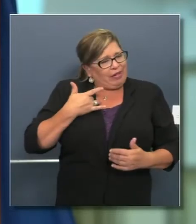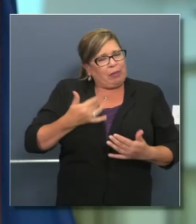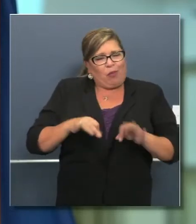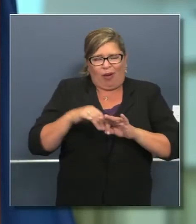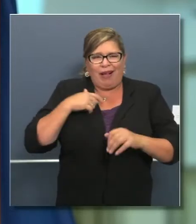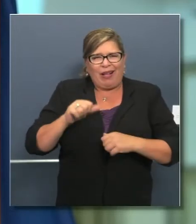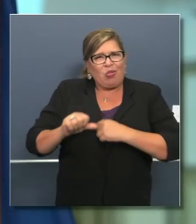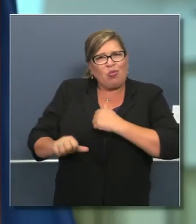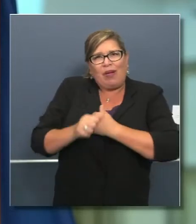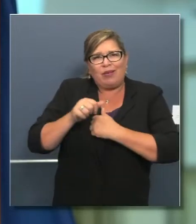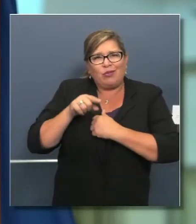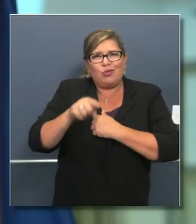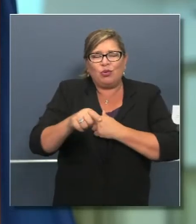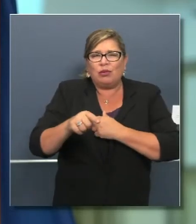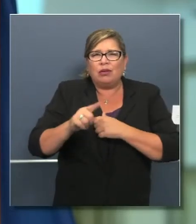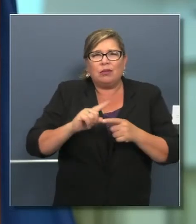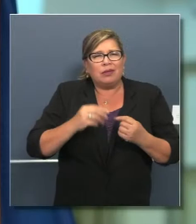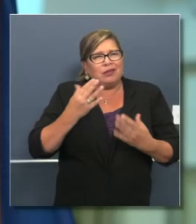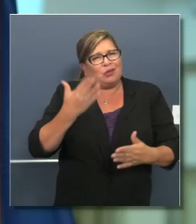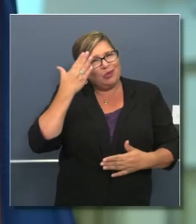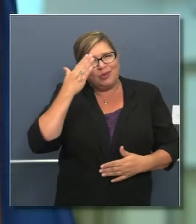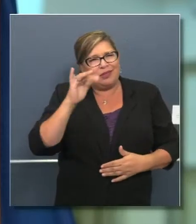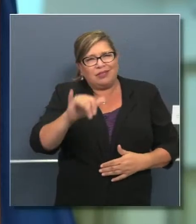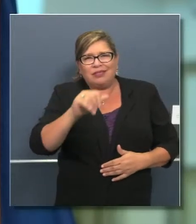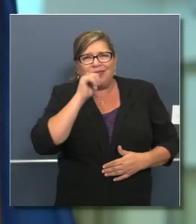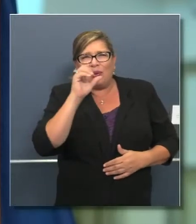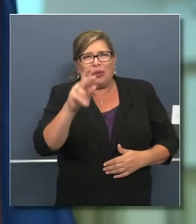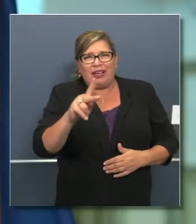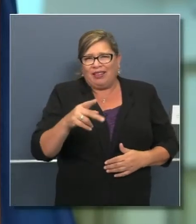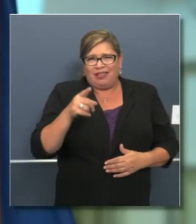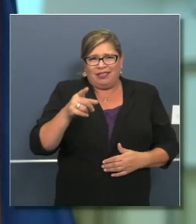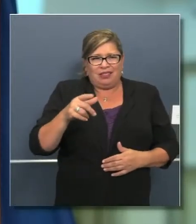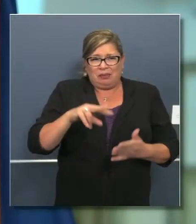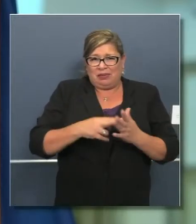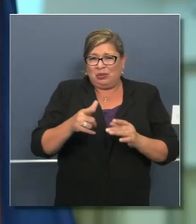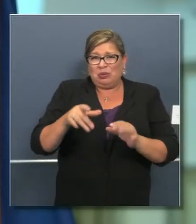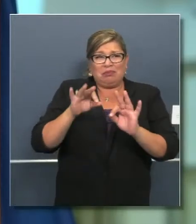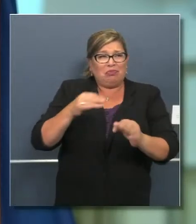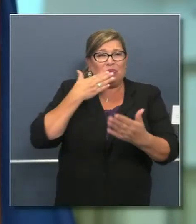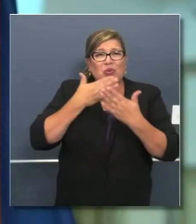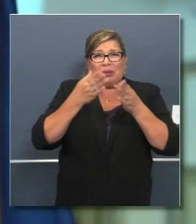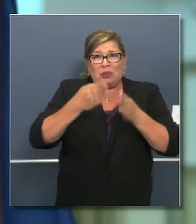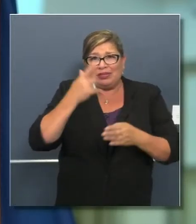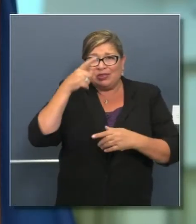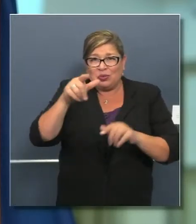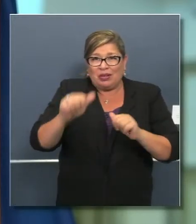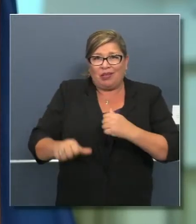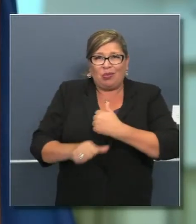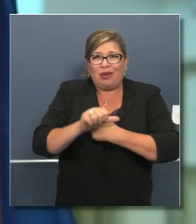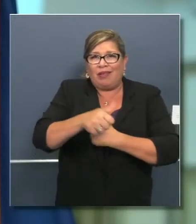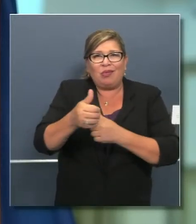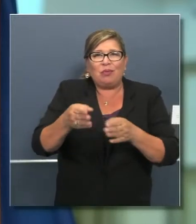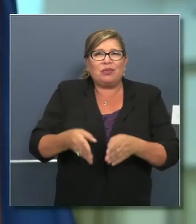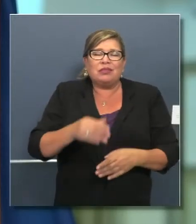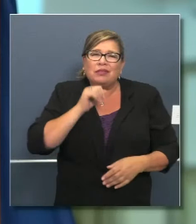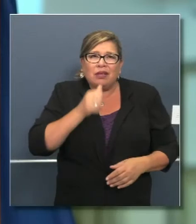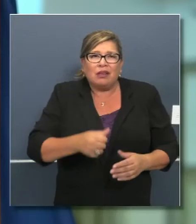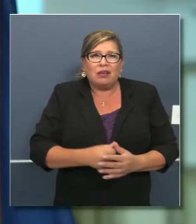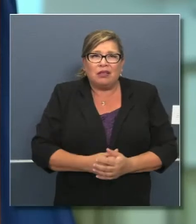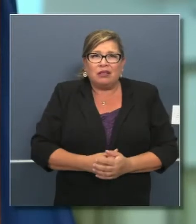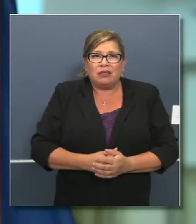no nobility in that you're not a bigger person because you threaten someone else you're a weaker